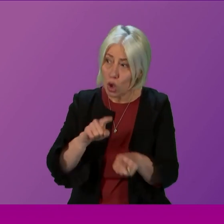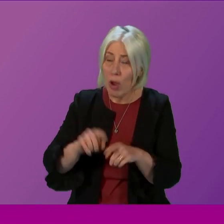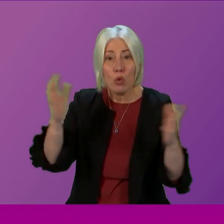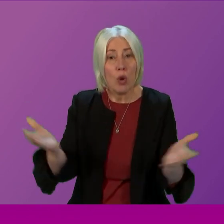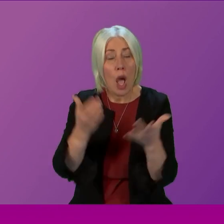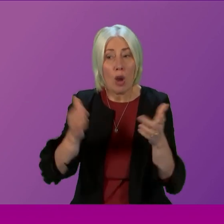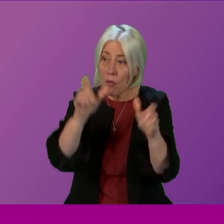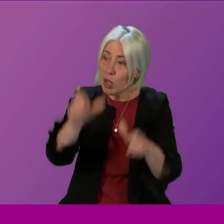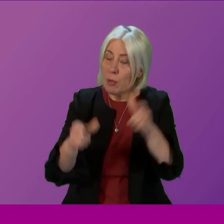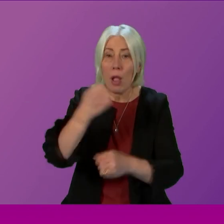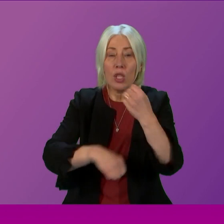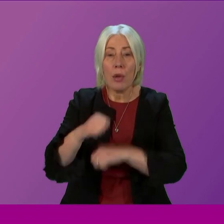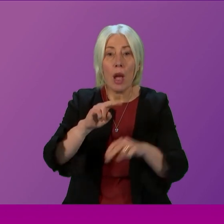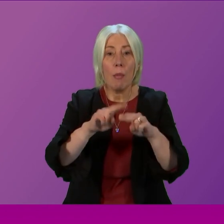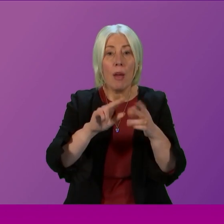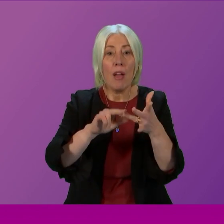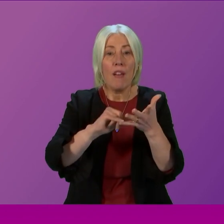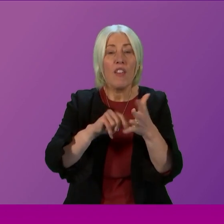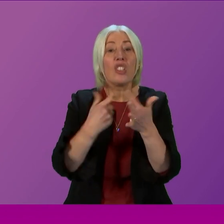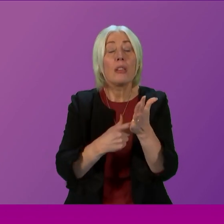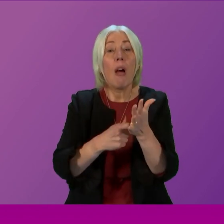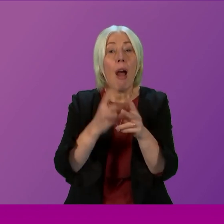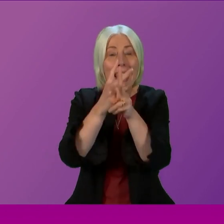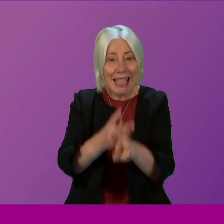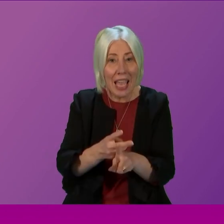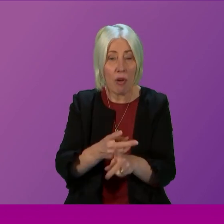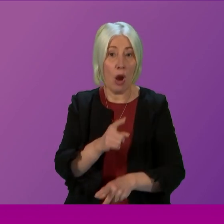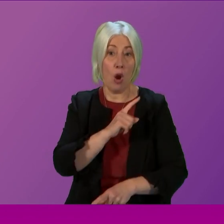foster carers, following reports that only 40 of 400 children referred to Barnardo’s